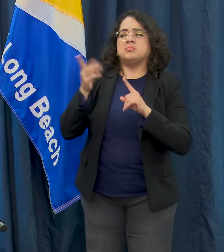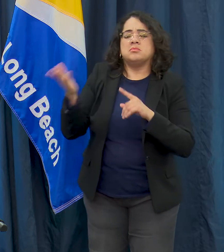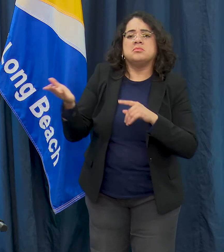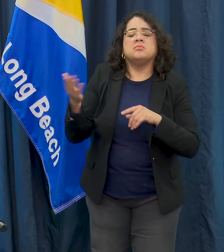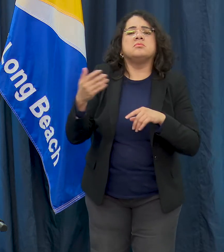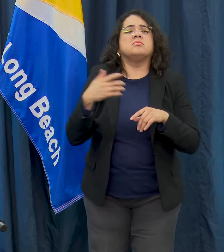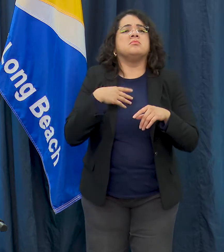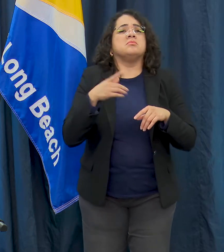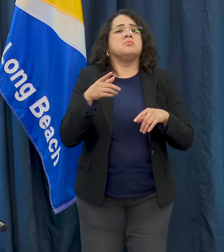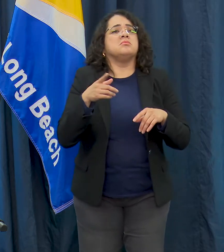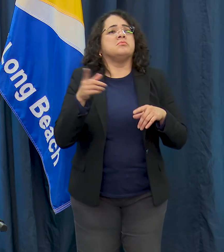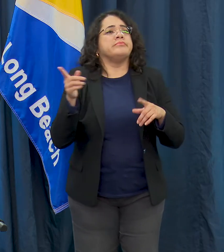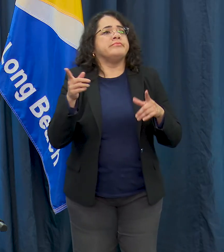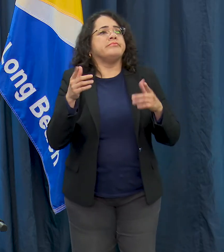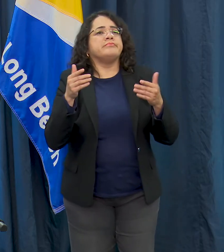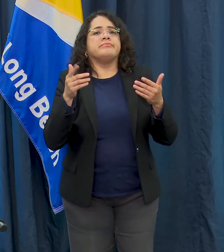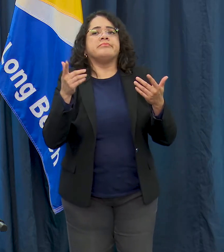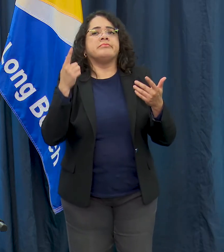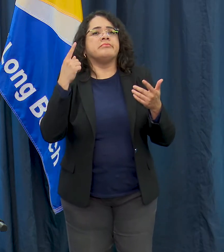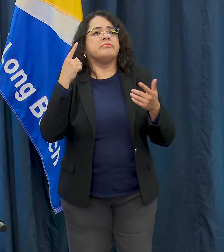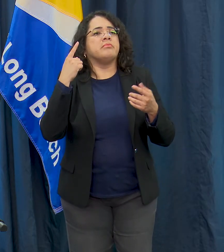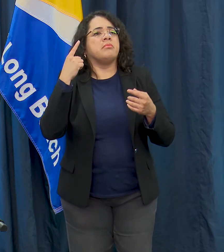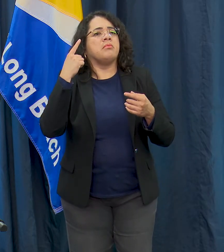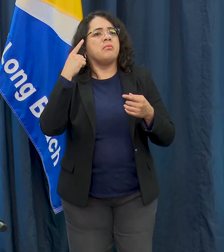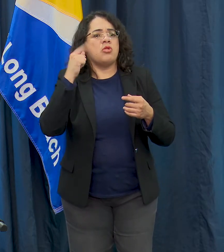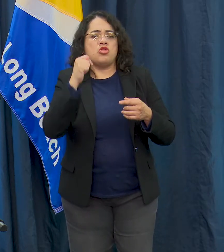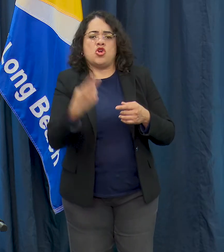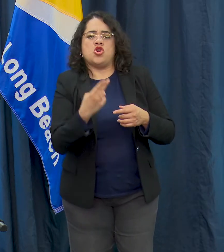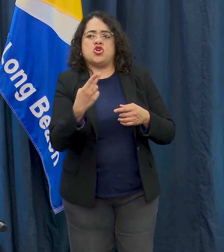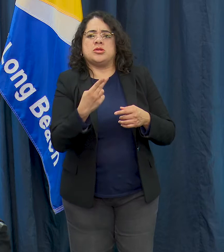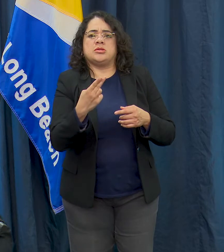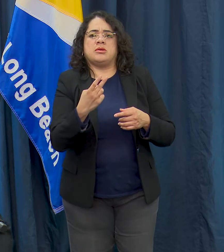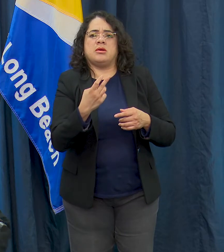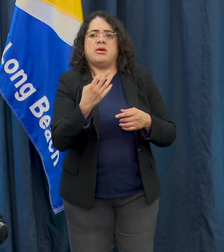you know additional movement on Thursday or our other things are gonna happen. I